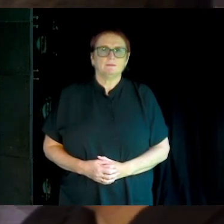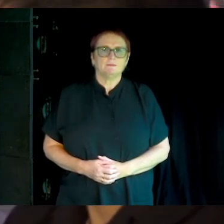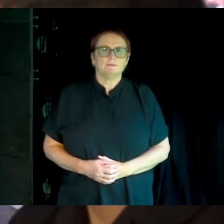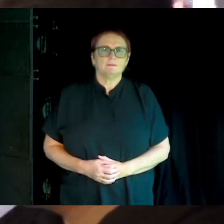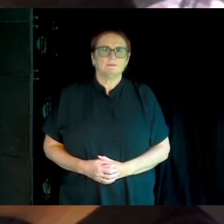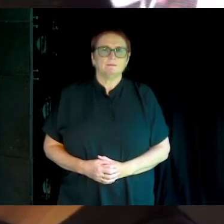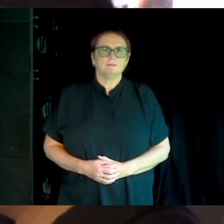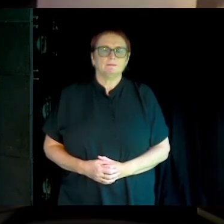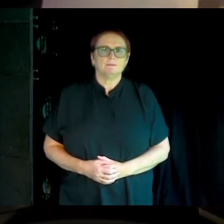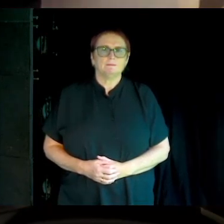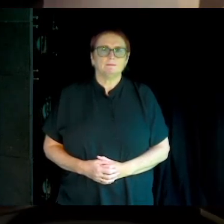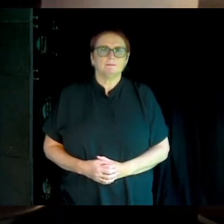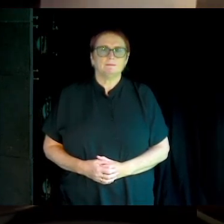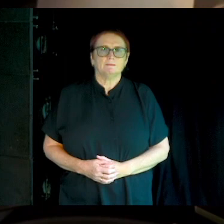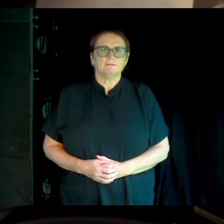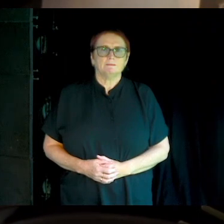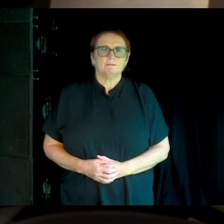and then you can actually pull it out from here okay